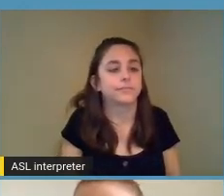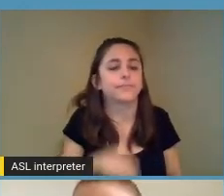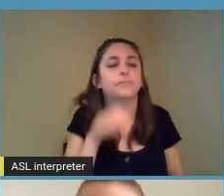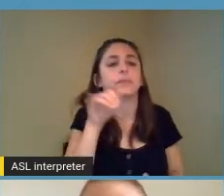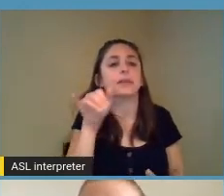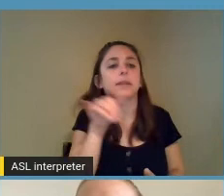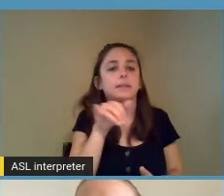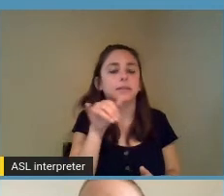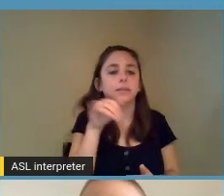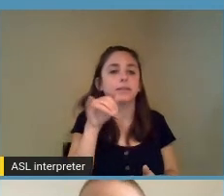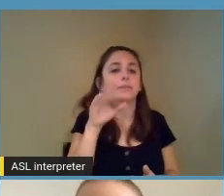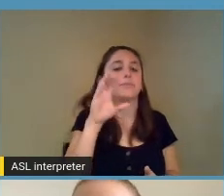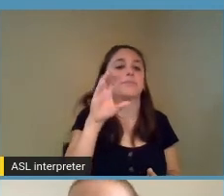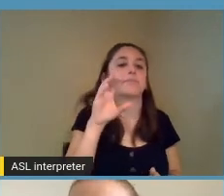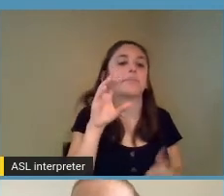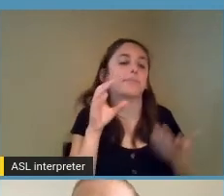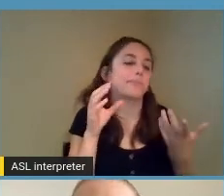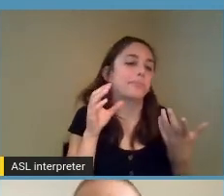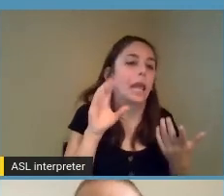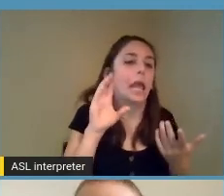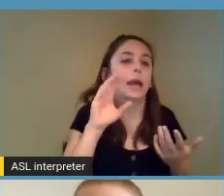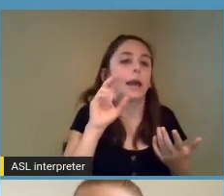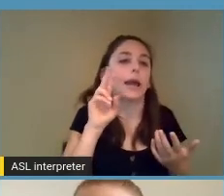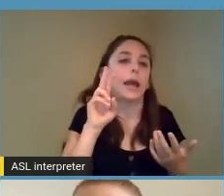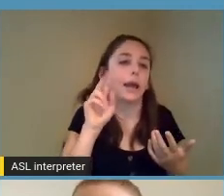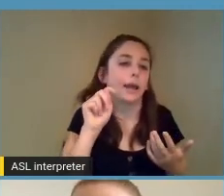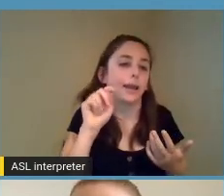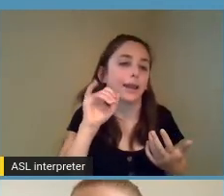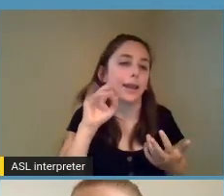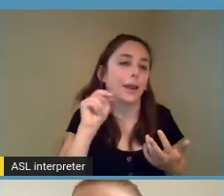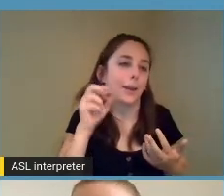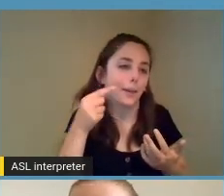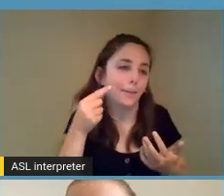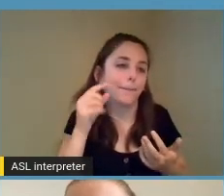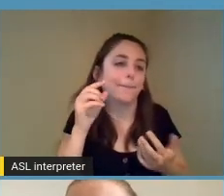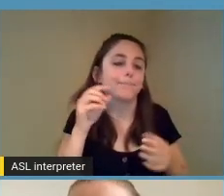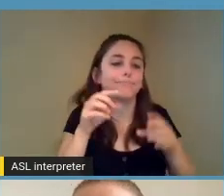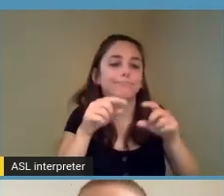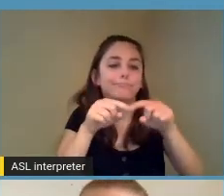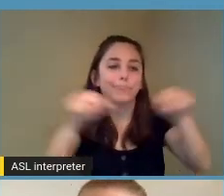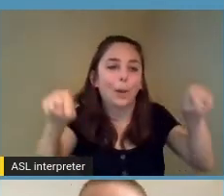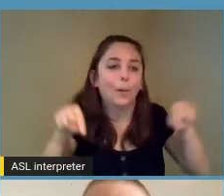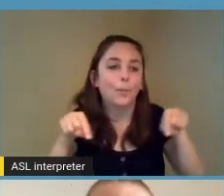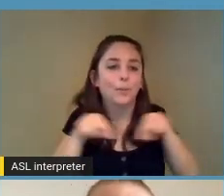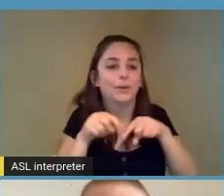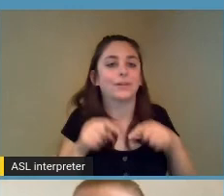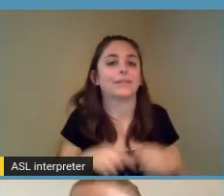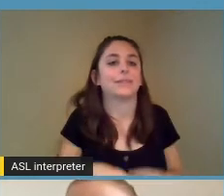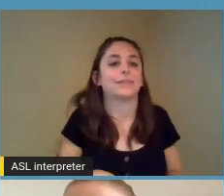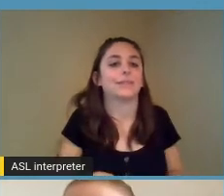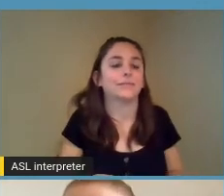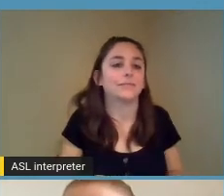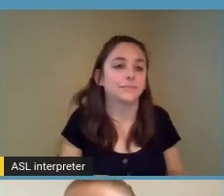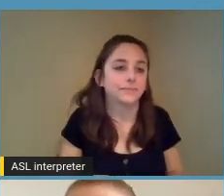where you are taking multiple pieces of wood and trimming them down to the size you want putting them all together and then finishing it all off once you have it where you want